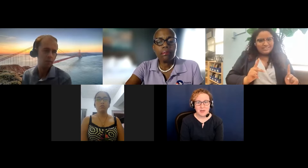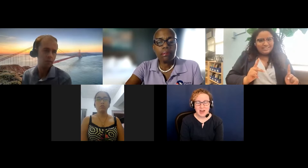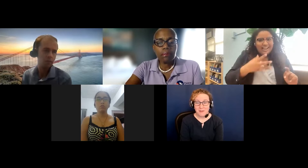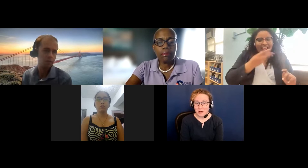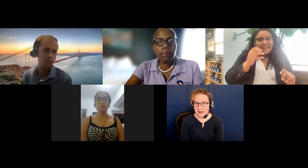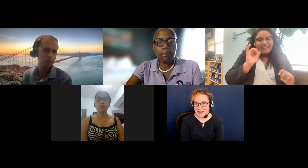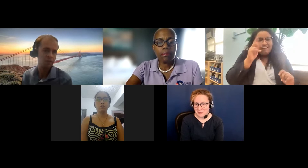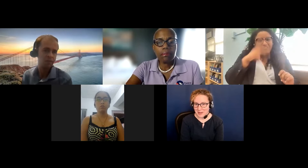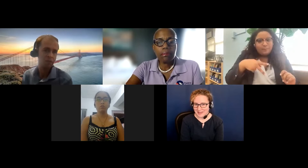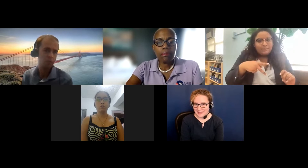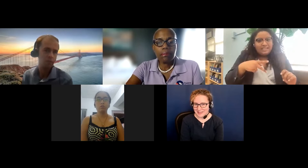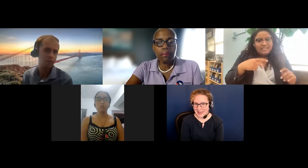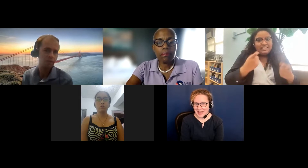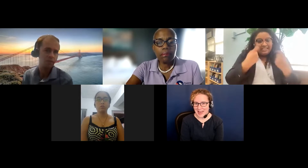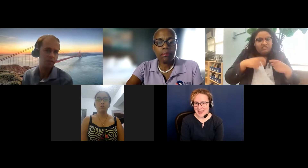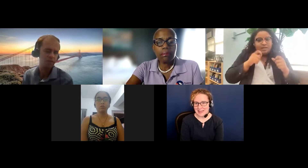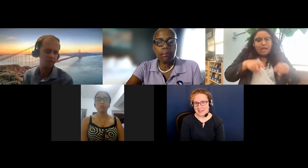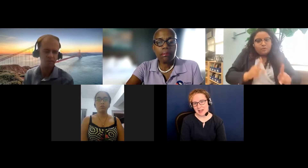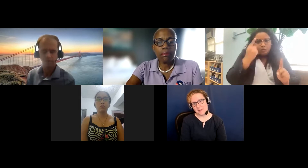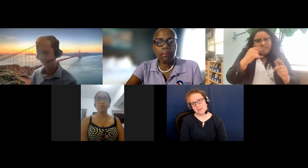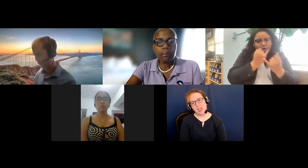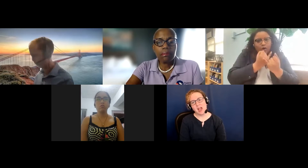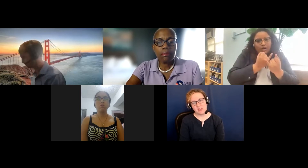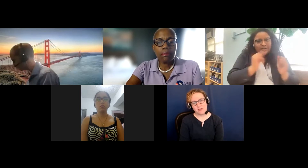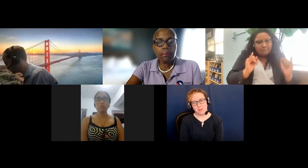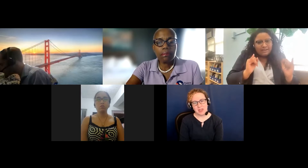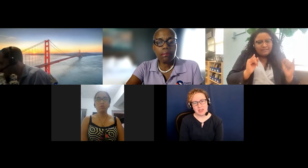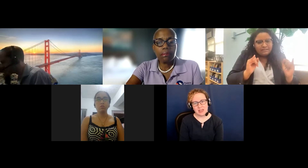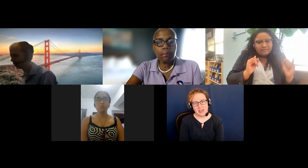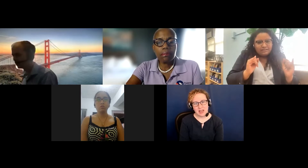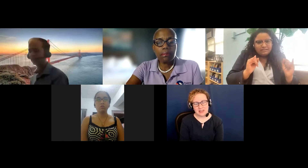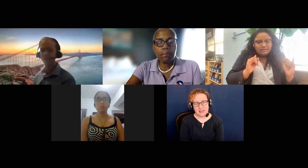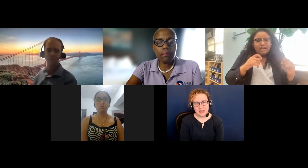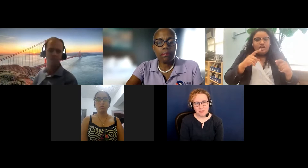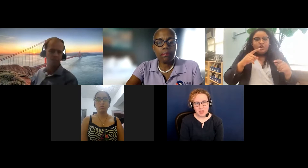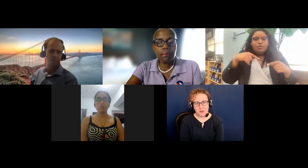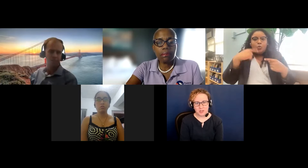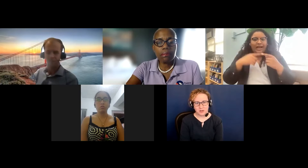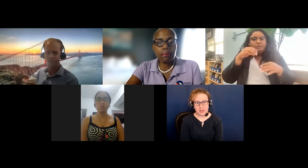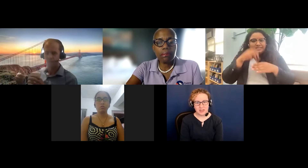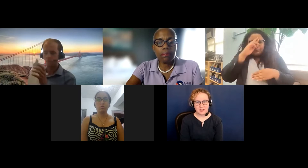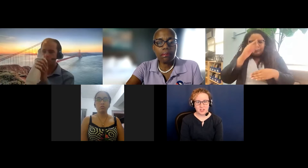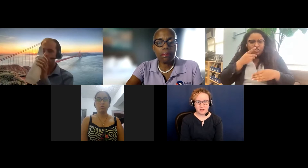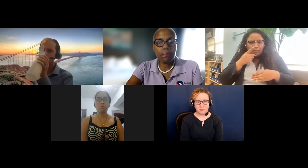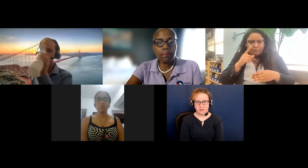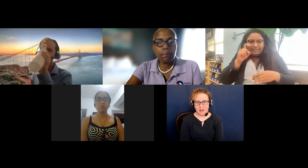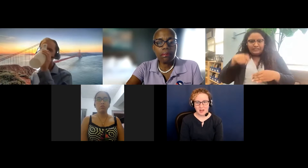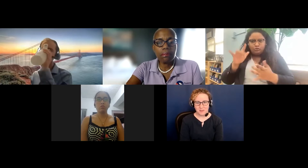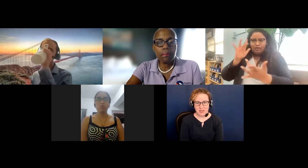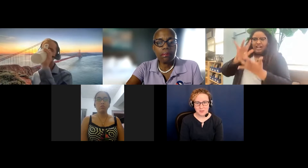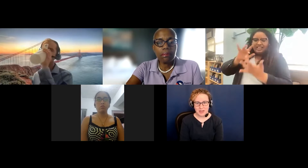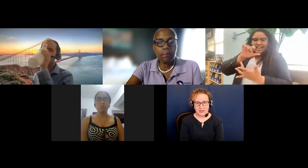I am very independent. The VP does give me opportunities to be independent.